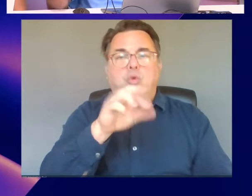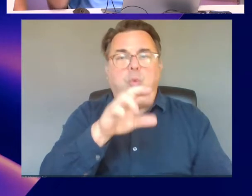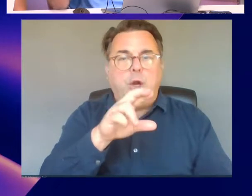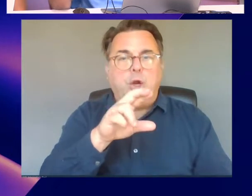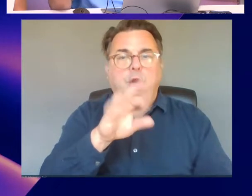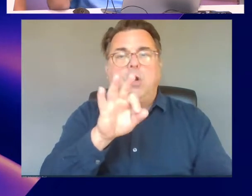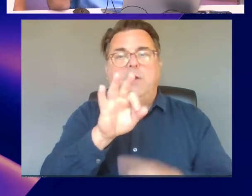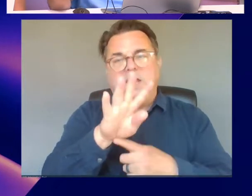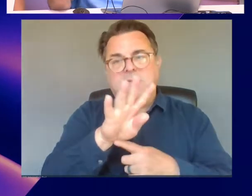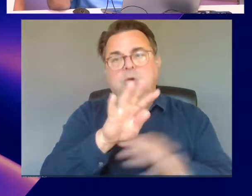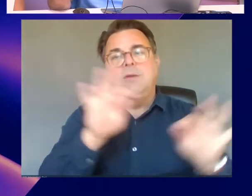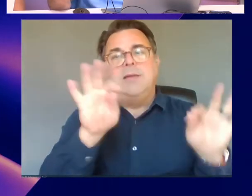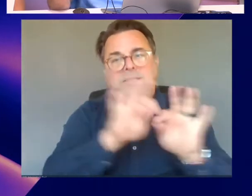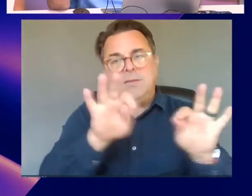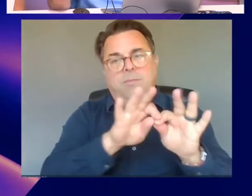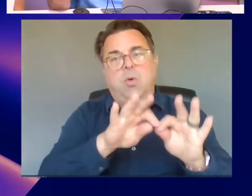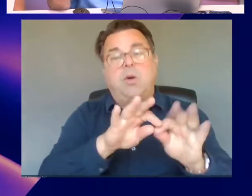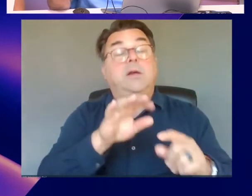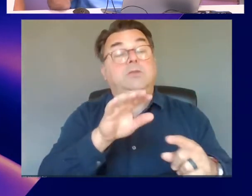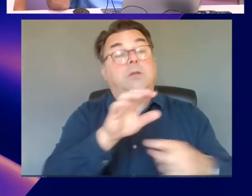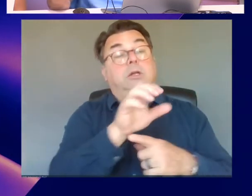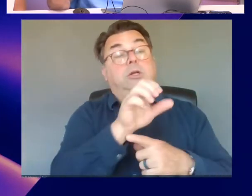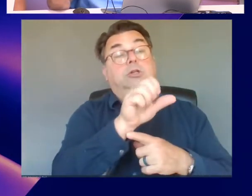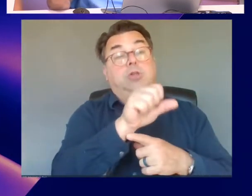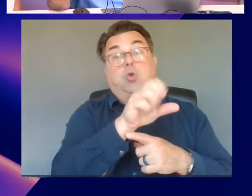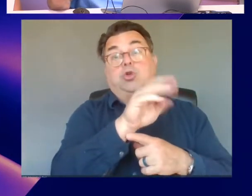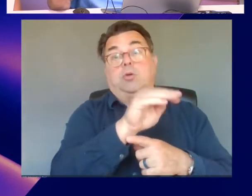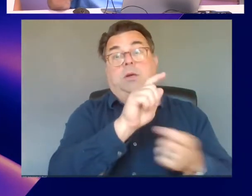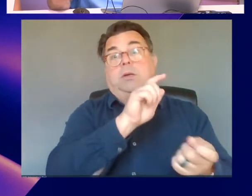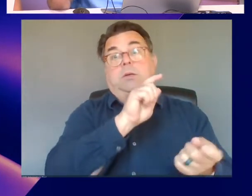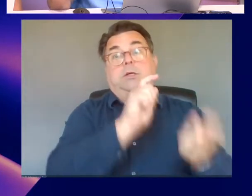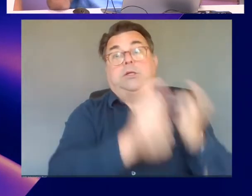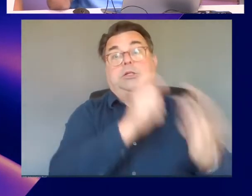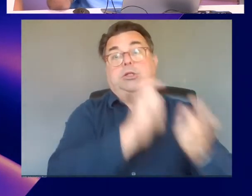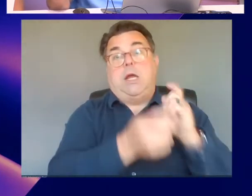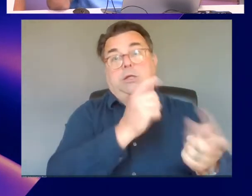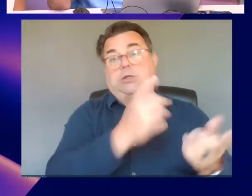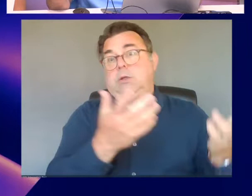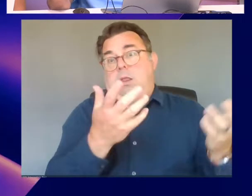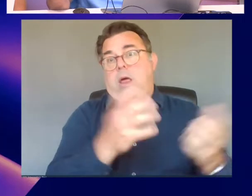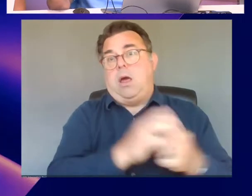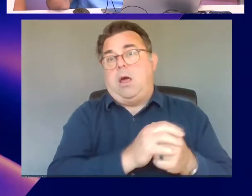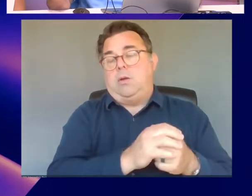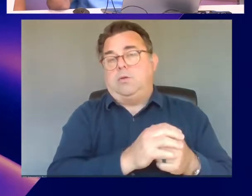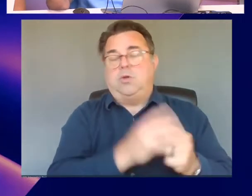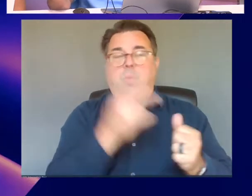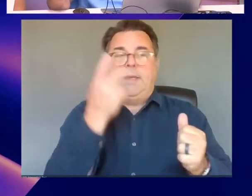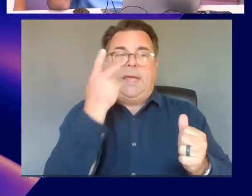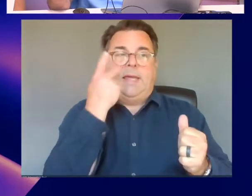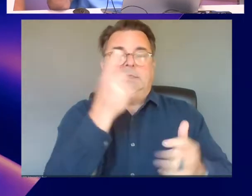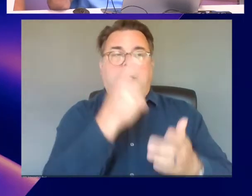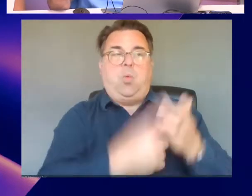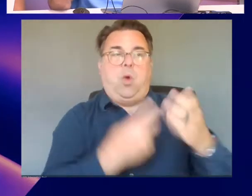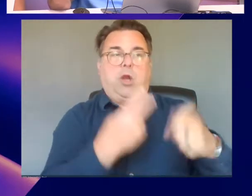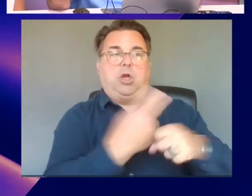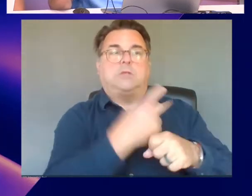because social media is evolving now, and you need to really see what the customers are talking about your product, right?